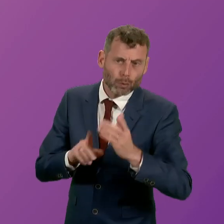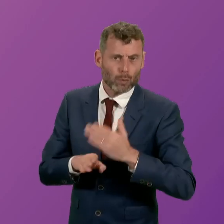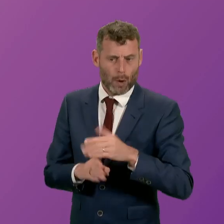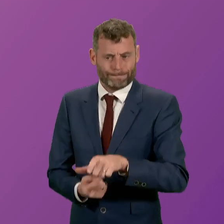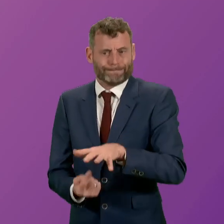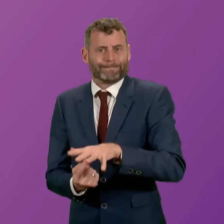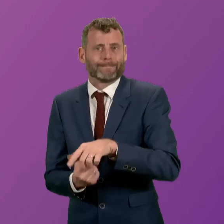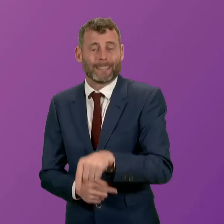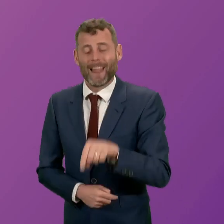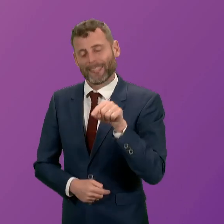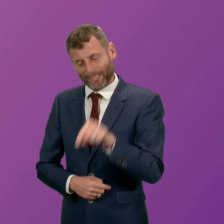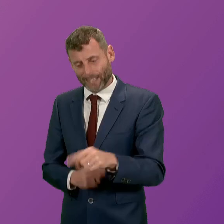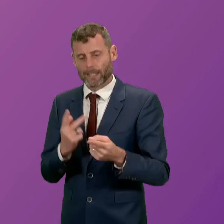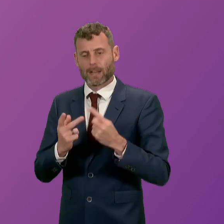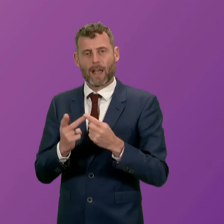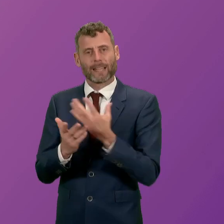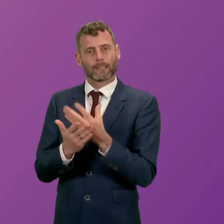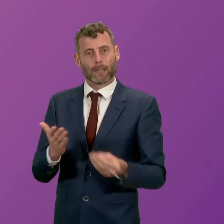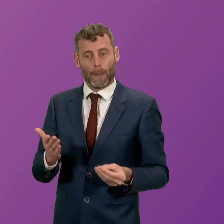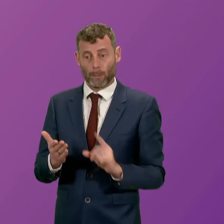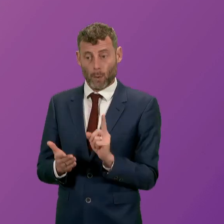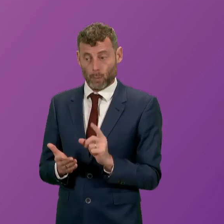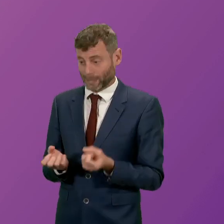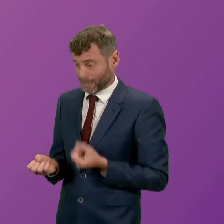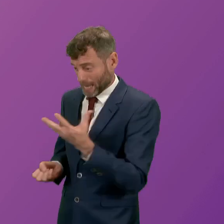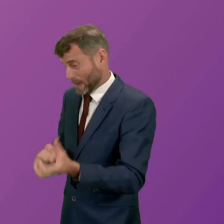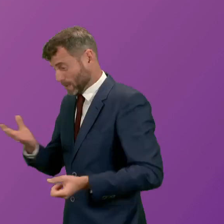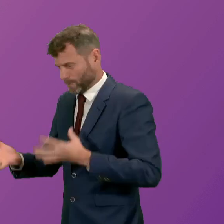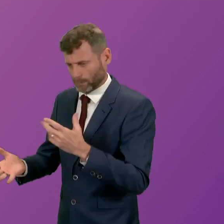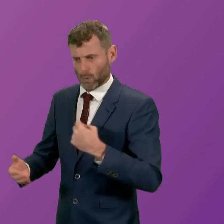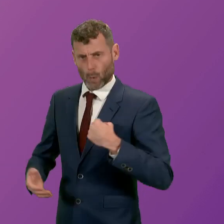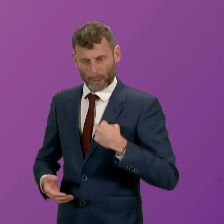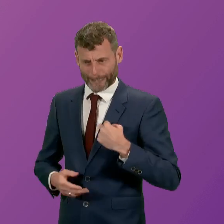That is just another example of the cost of living guarantee. People can be assured